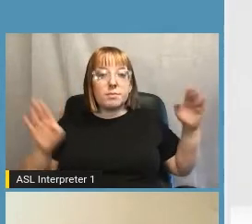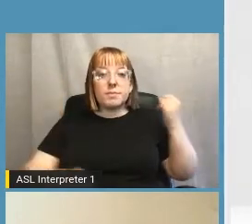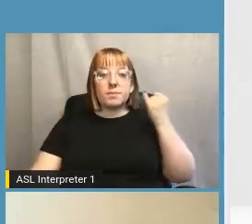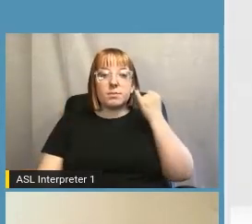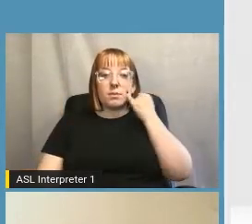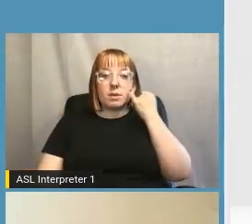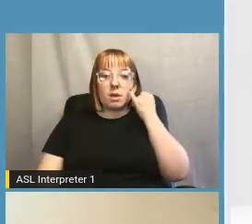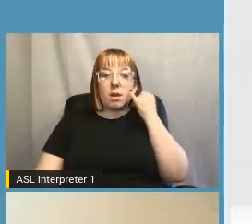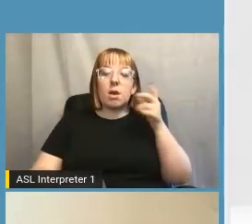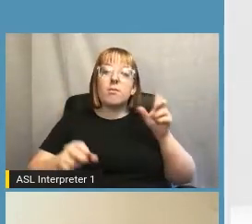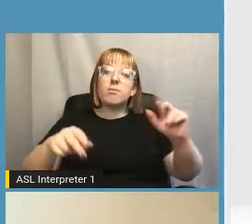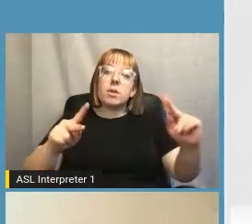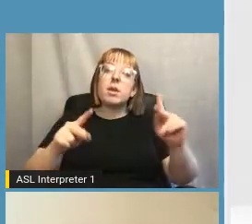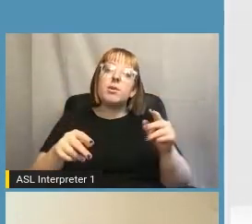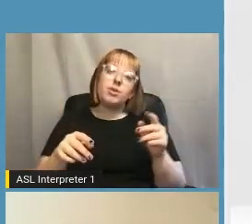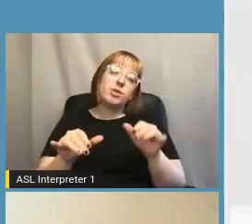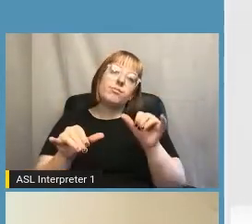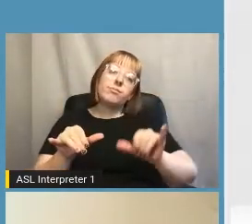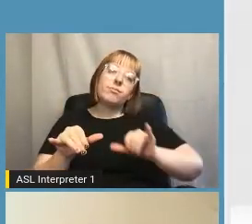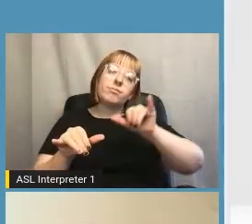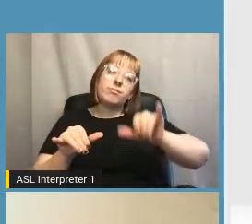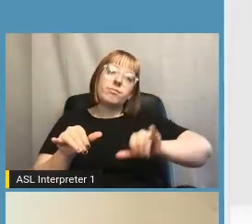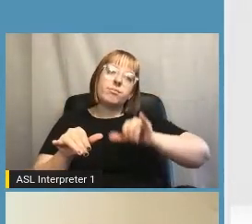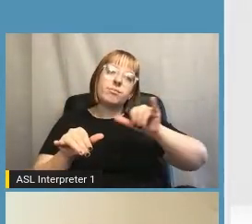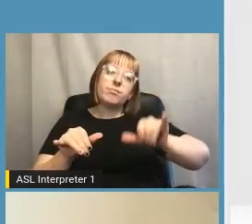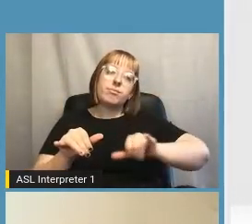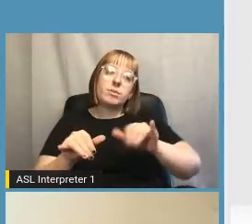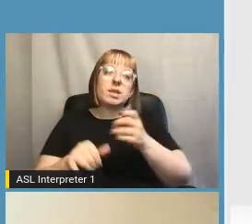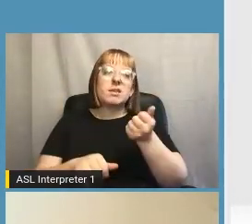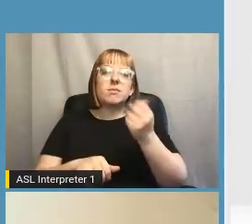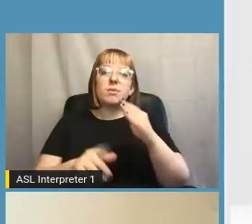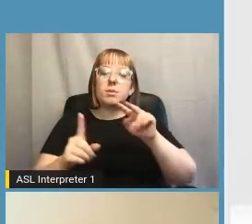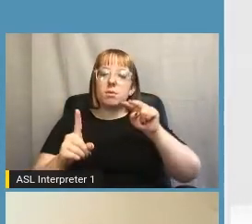sit here it'll give you two or three views of the sculpture and then behind it you can see